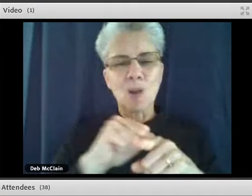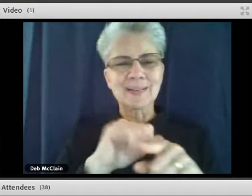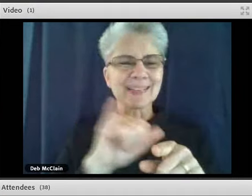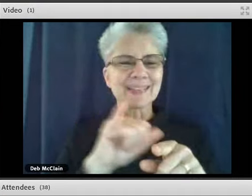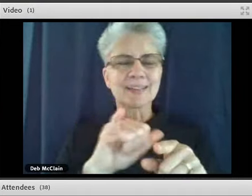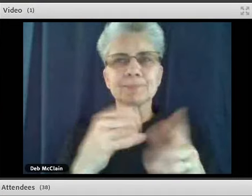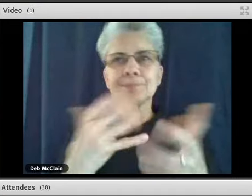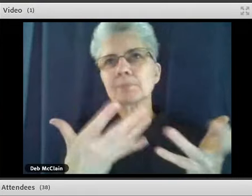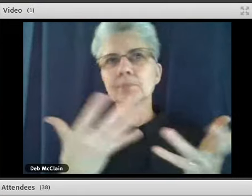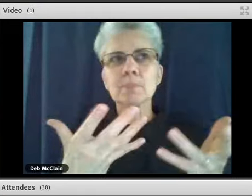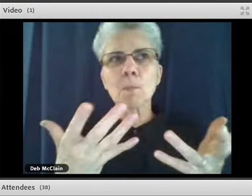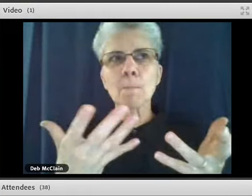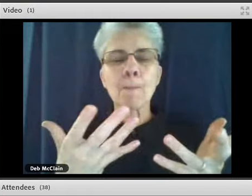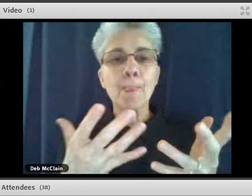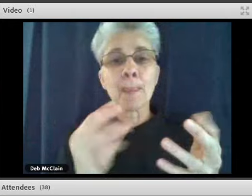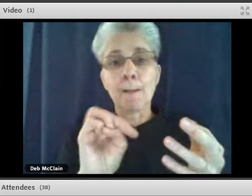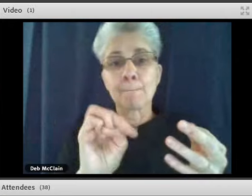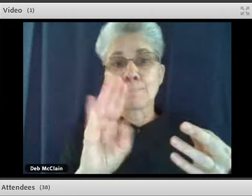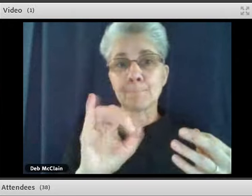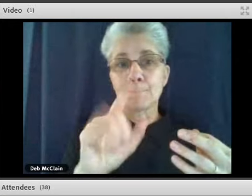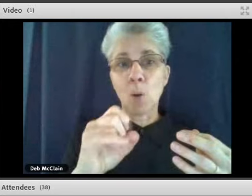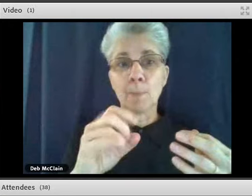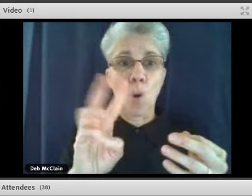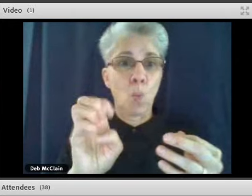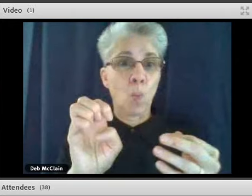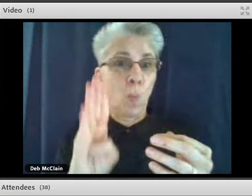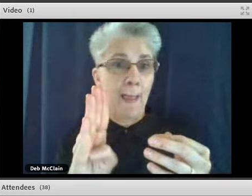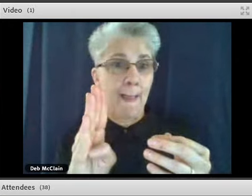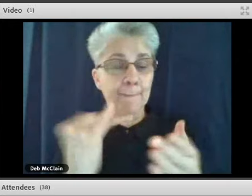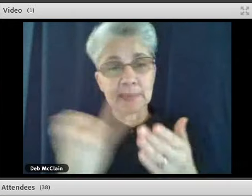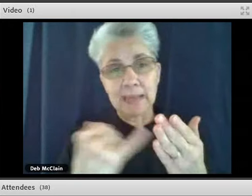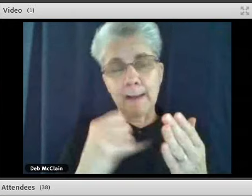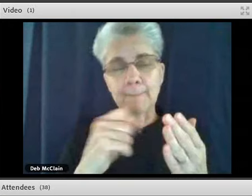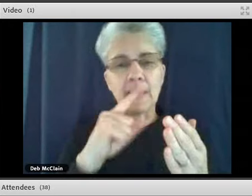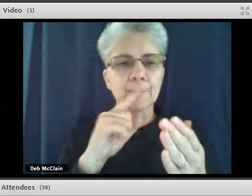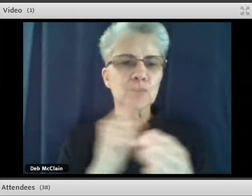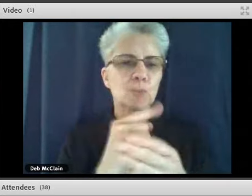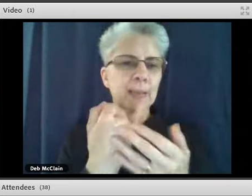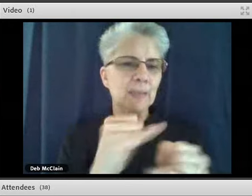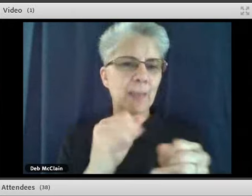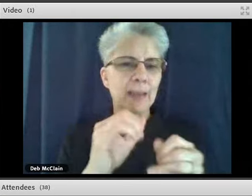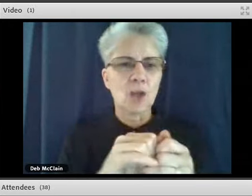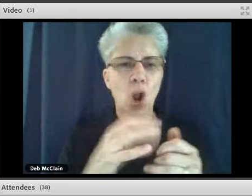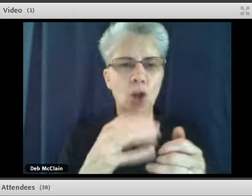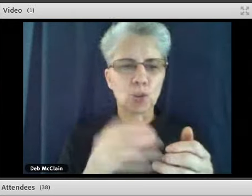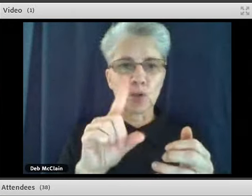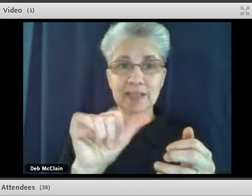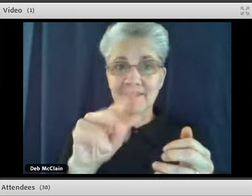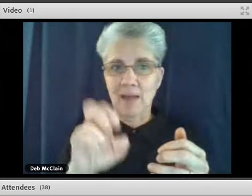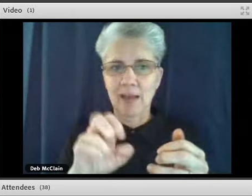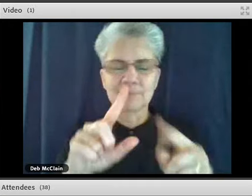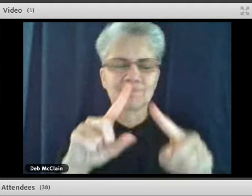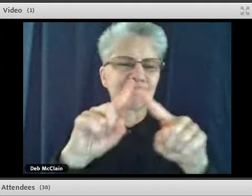such as mobile web design, being able to be independent on your device,